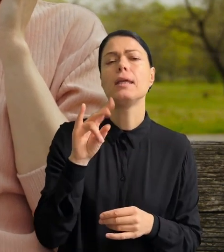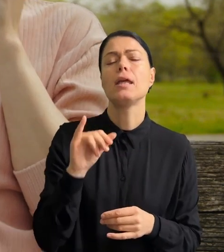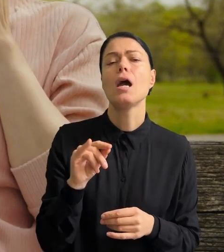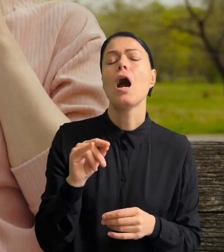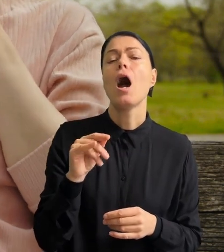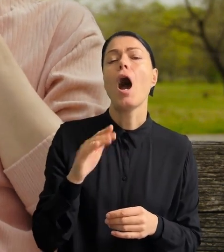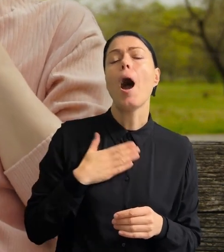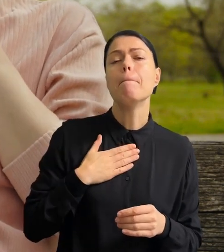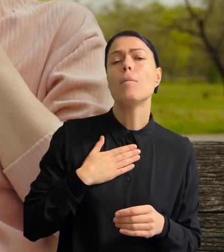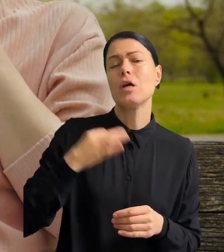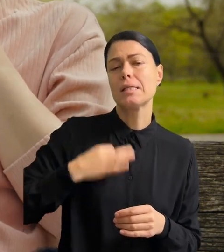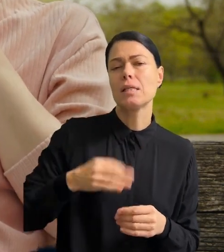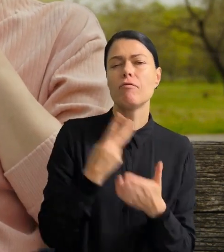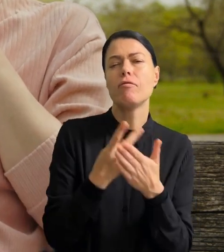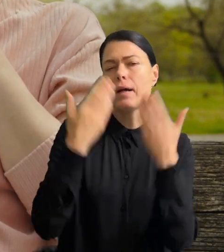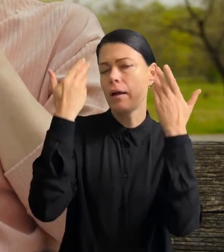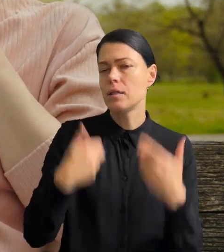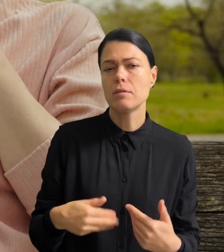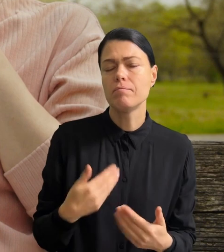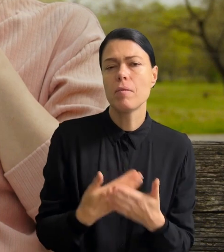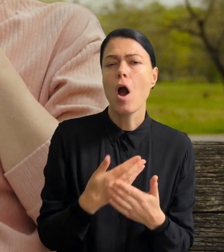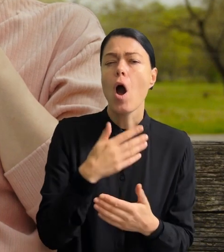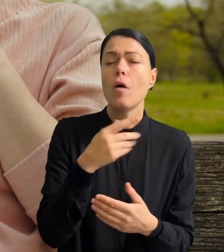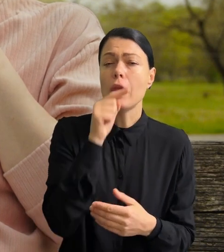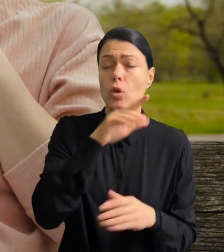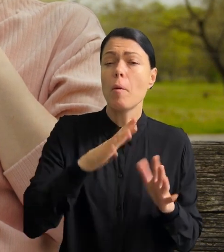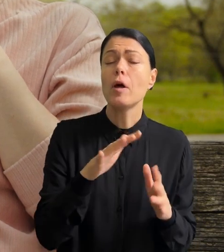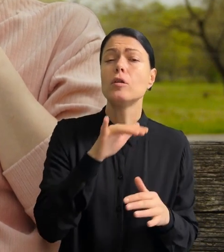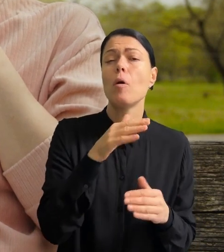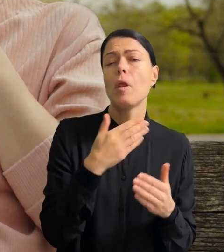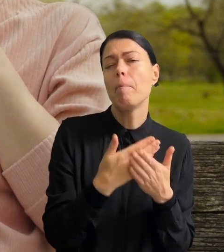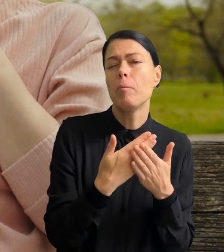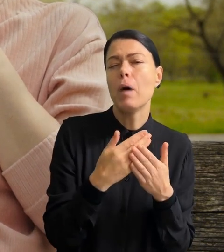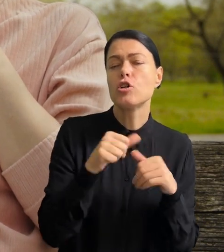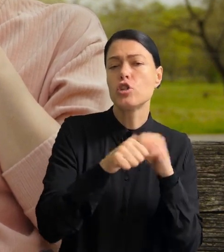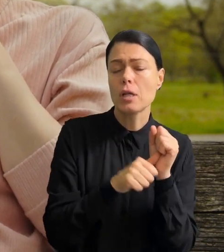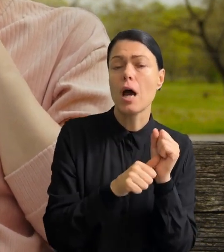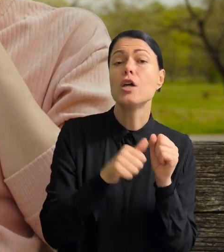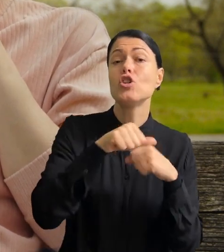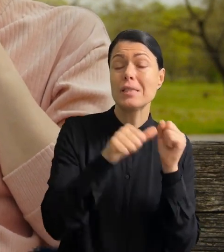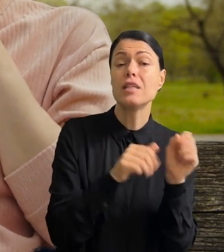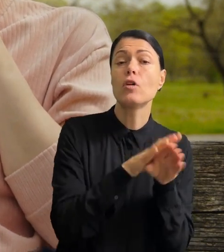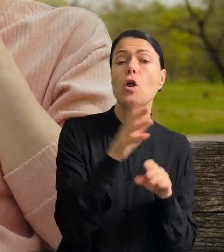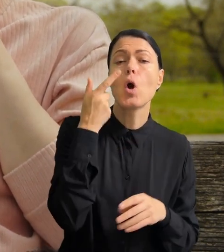And my son looked like -he was almost 16 at that time; he turned 16 right here in Germany